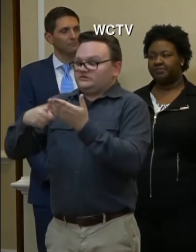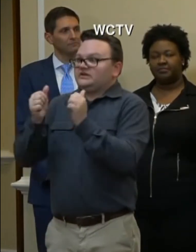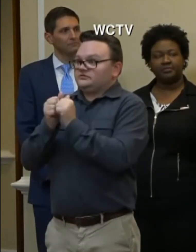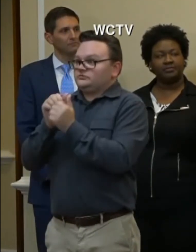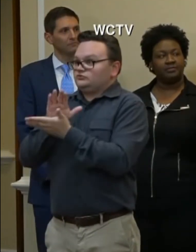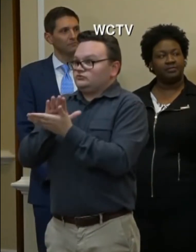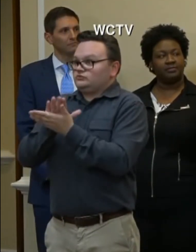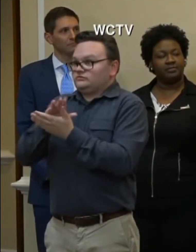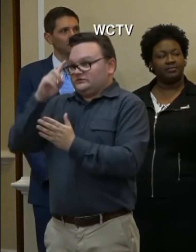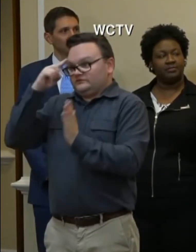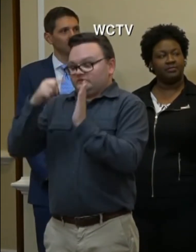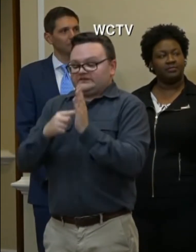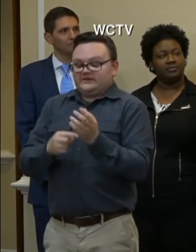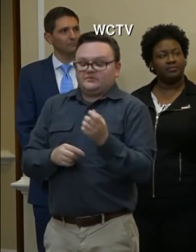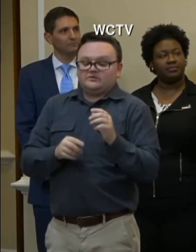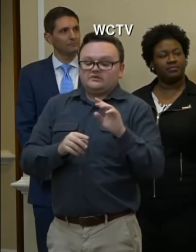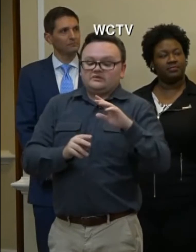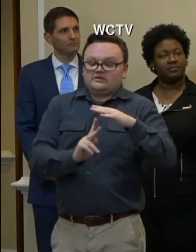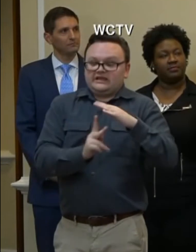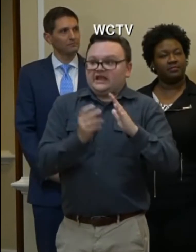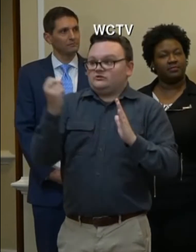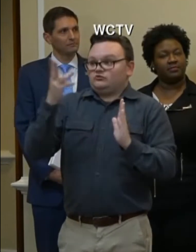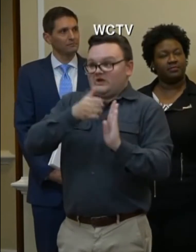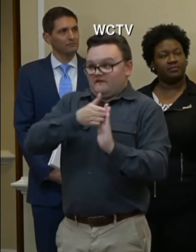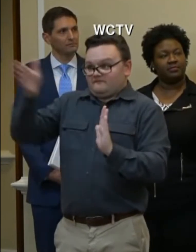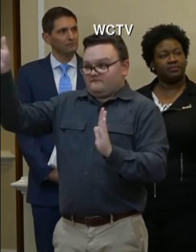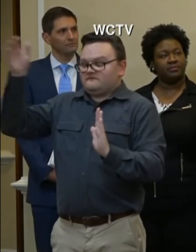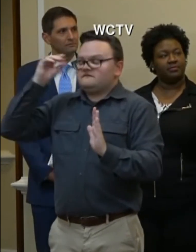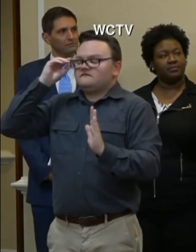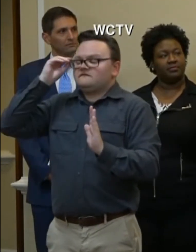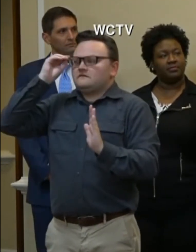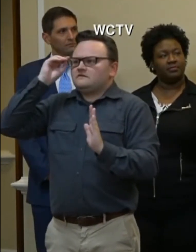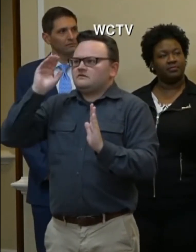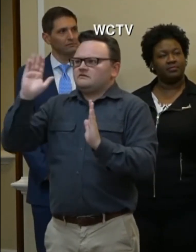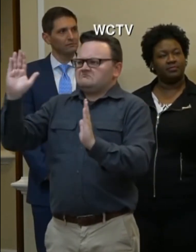mean the data is overwhelming that there's not very much negative impact